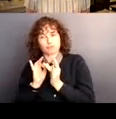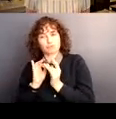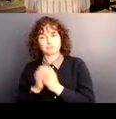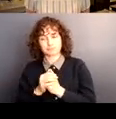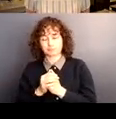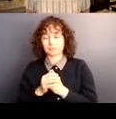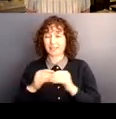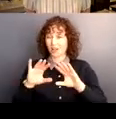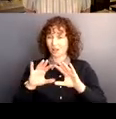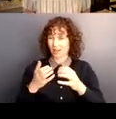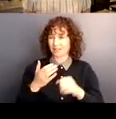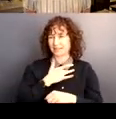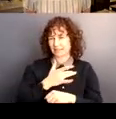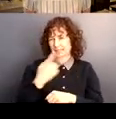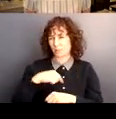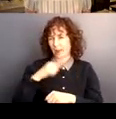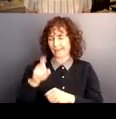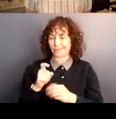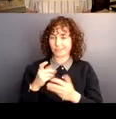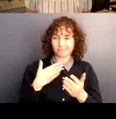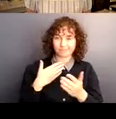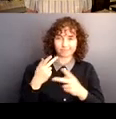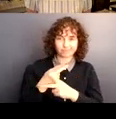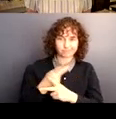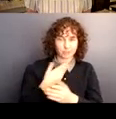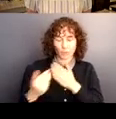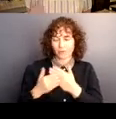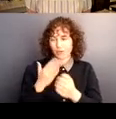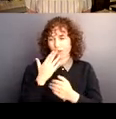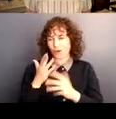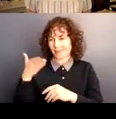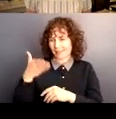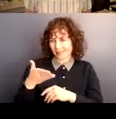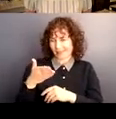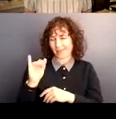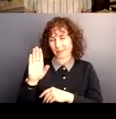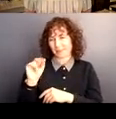We more often than not have to work with the colors already in this space, as Bonny said, and we may be able